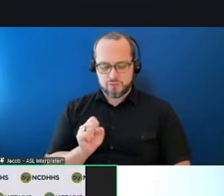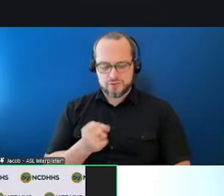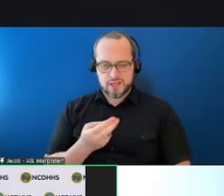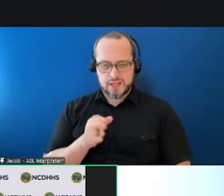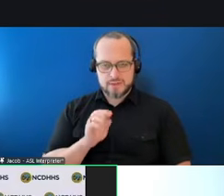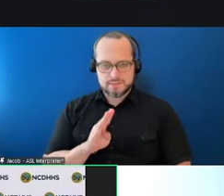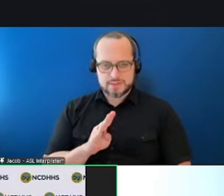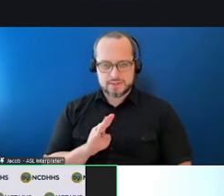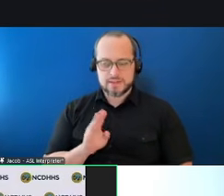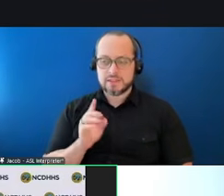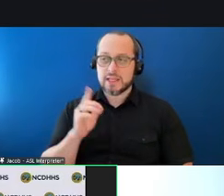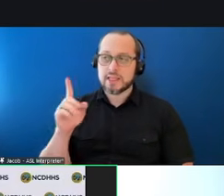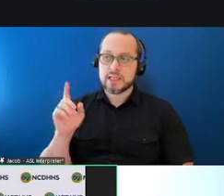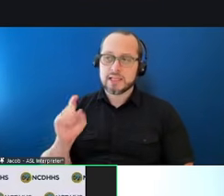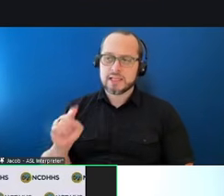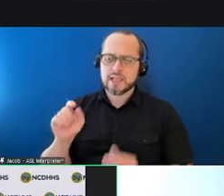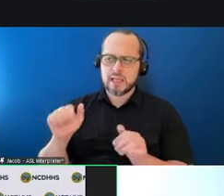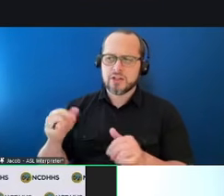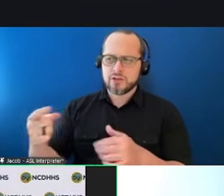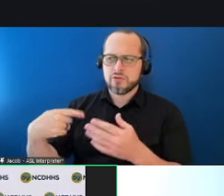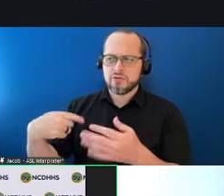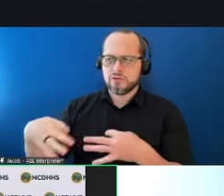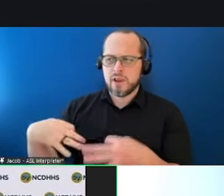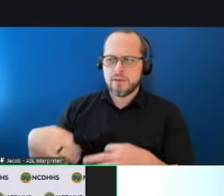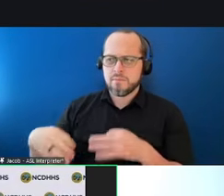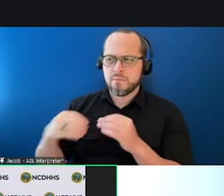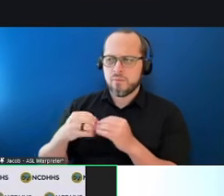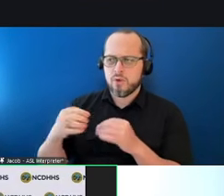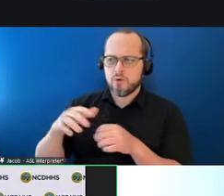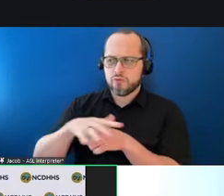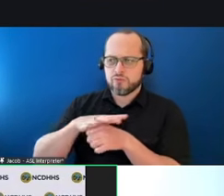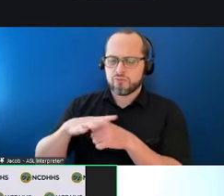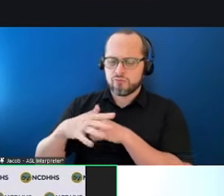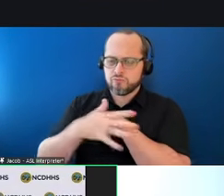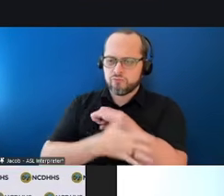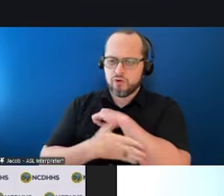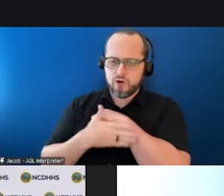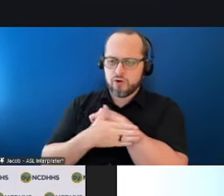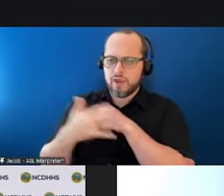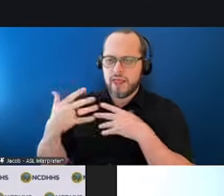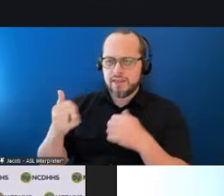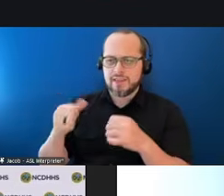a bit more about the composition of the rural health advisory committee? Yeah, absolutely.